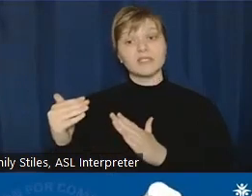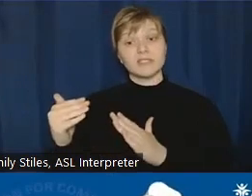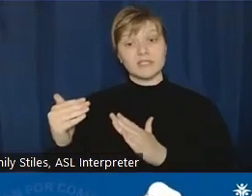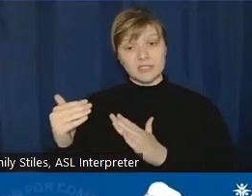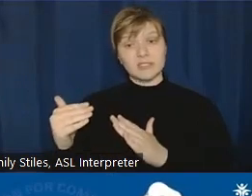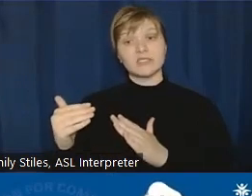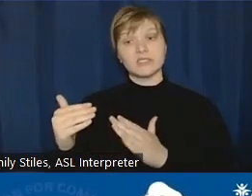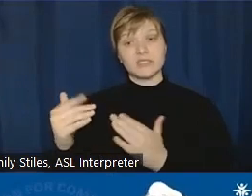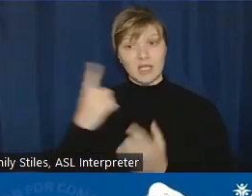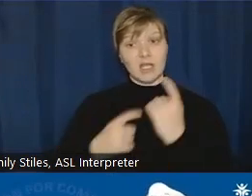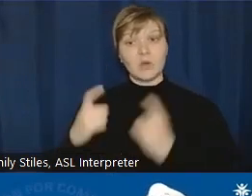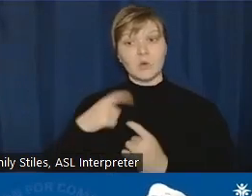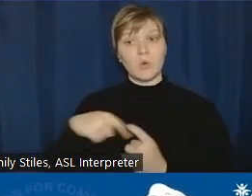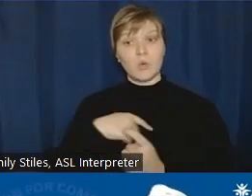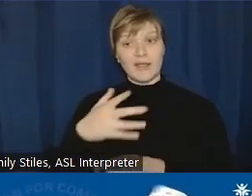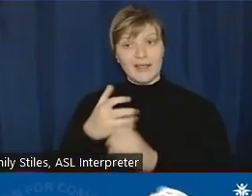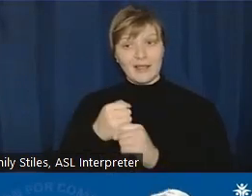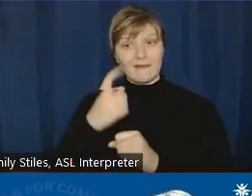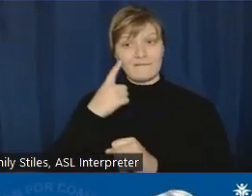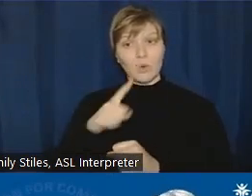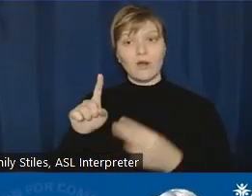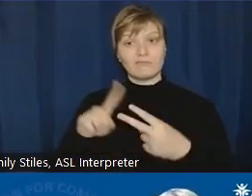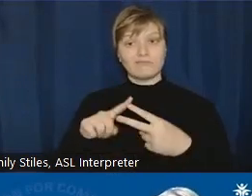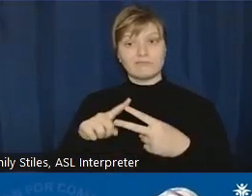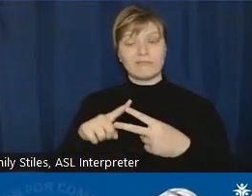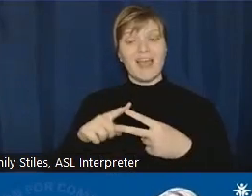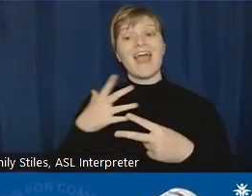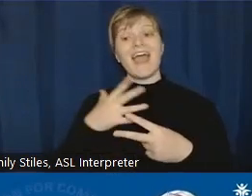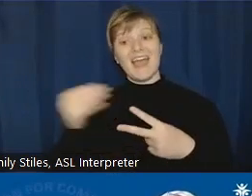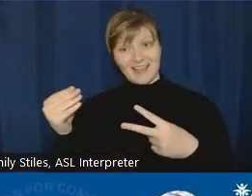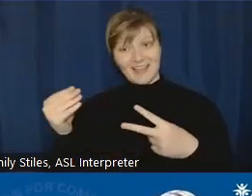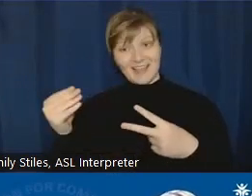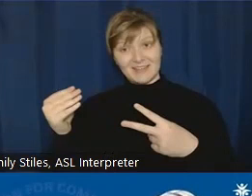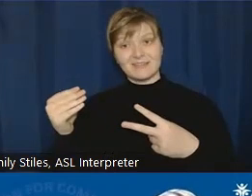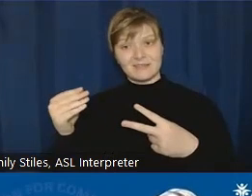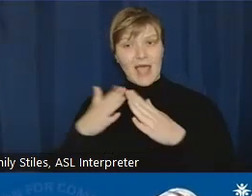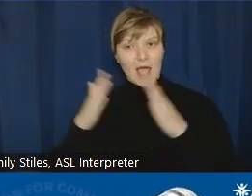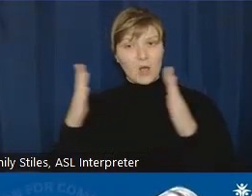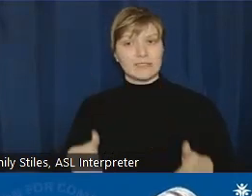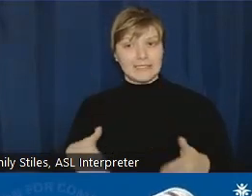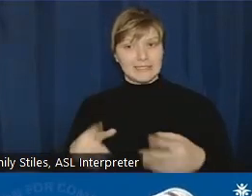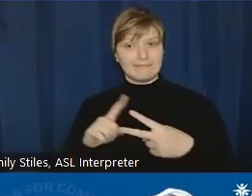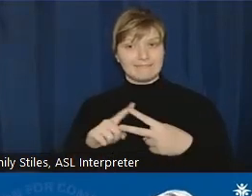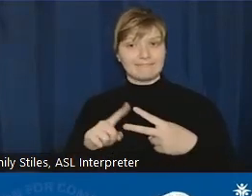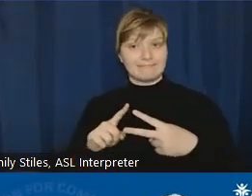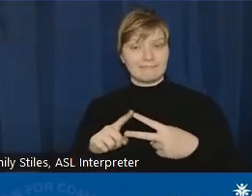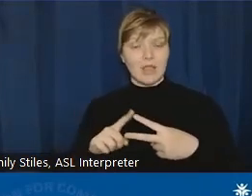inquiry to the Eldercare Locator, along with housing. The Eldercare Locator is a